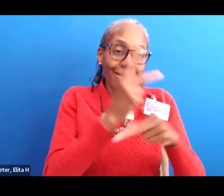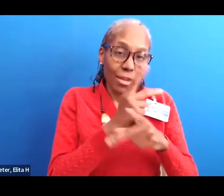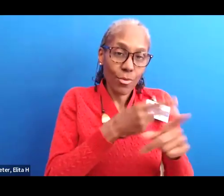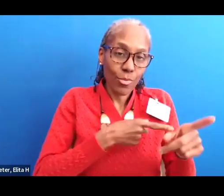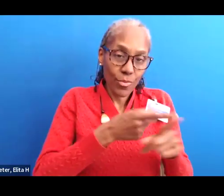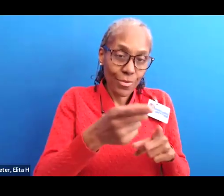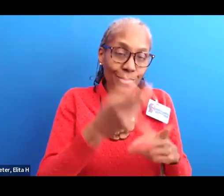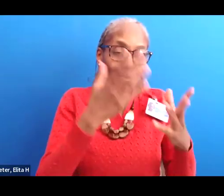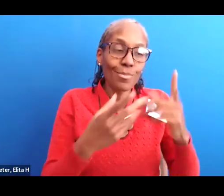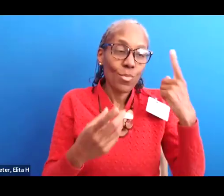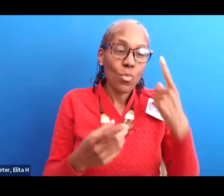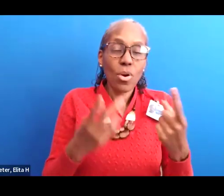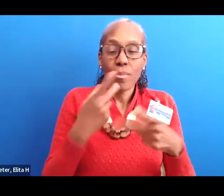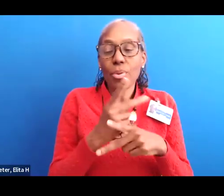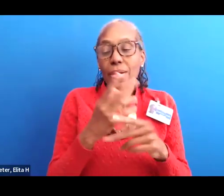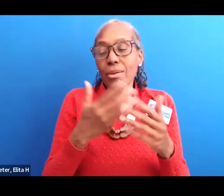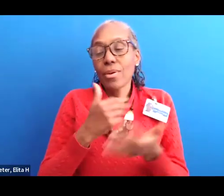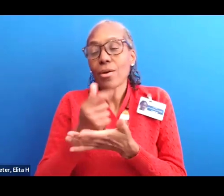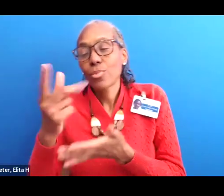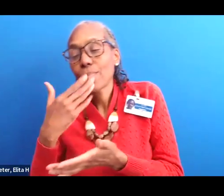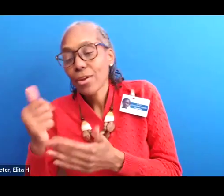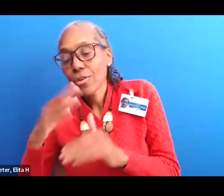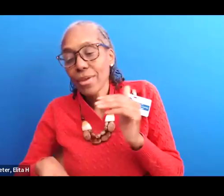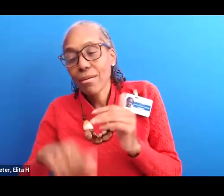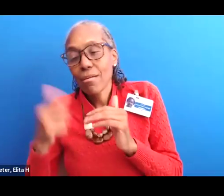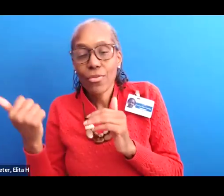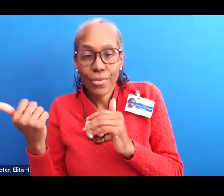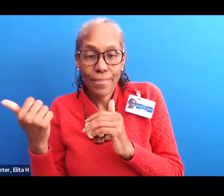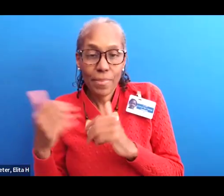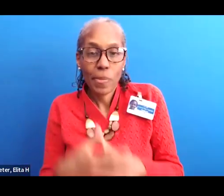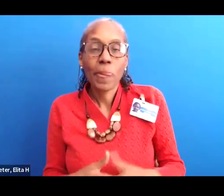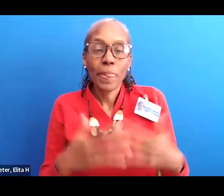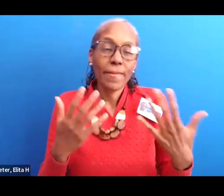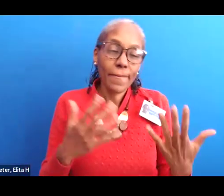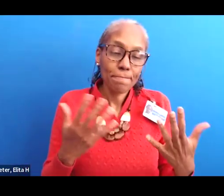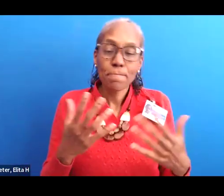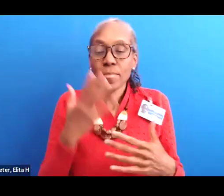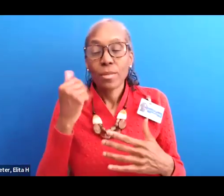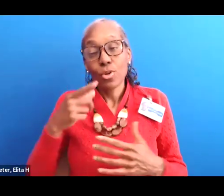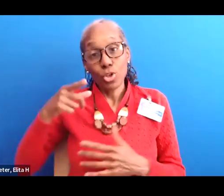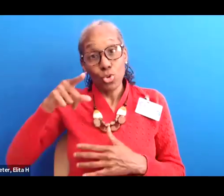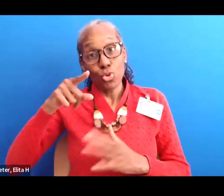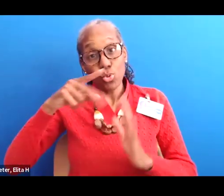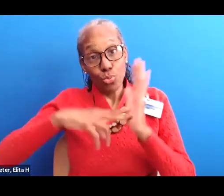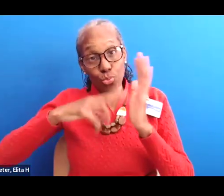be one product that might help you better than another product. Just because you read about it online, or your friend